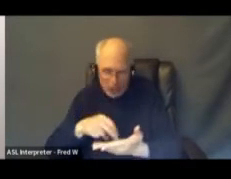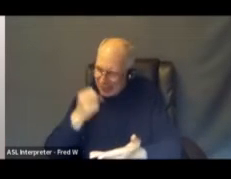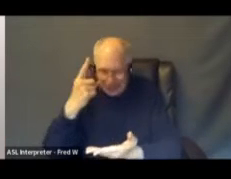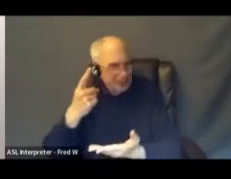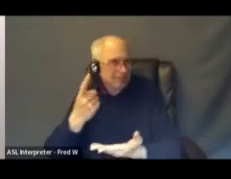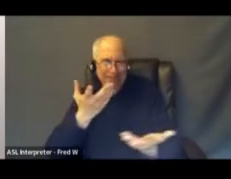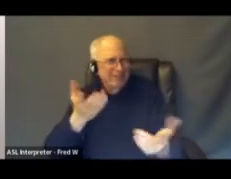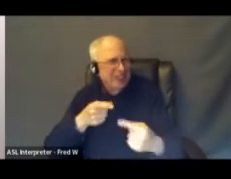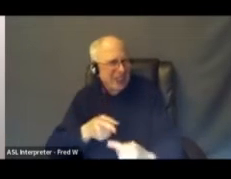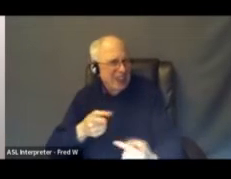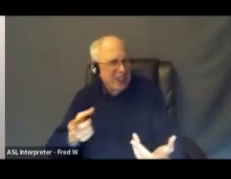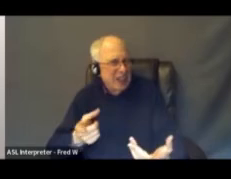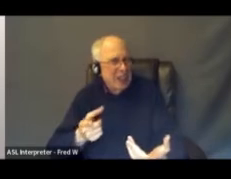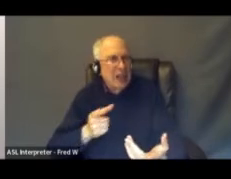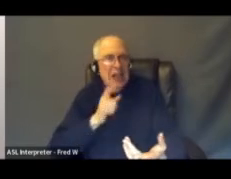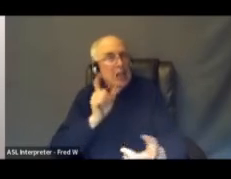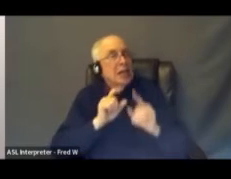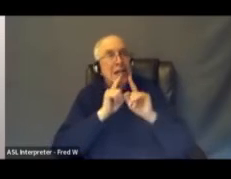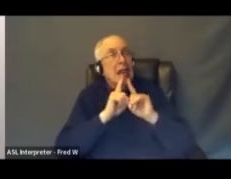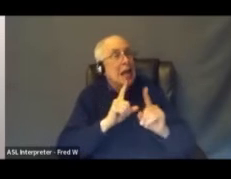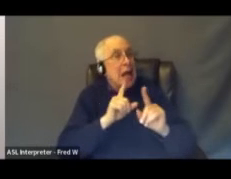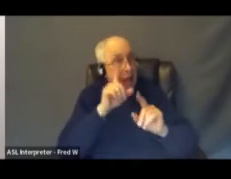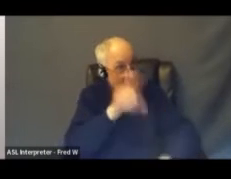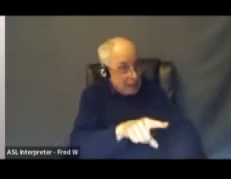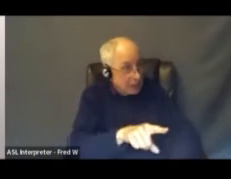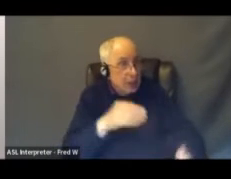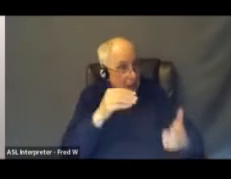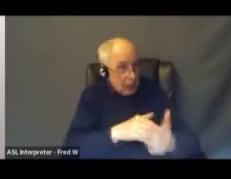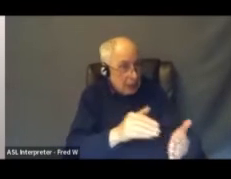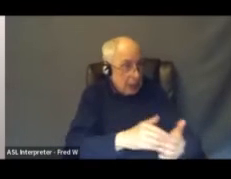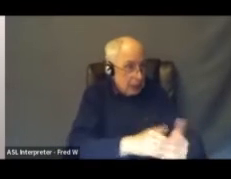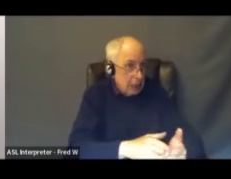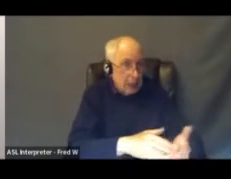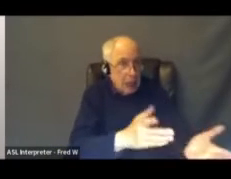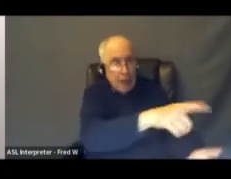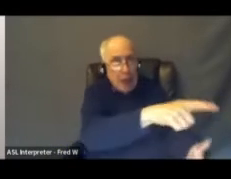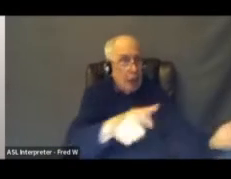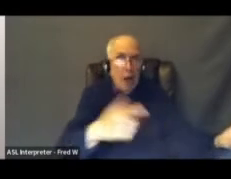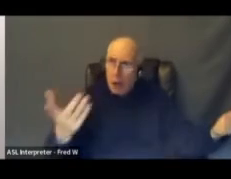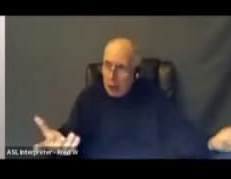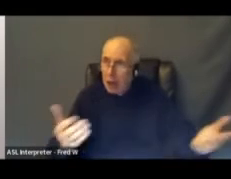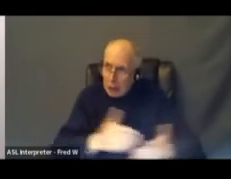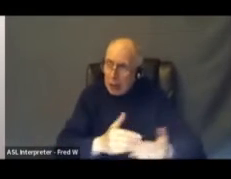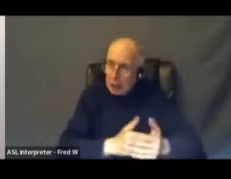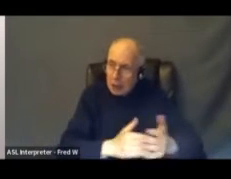Instead of asking them a question over and over, and continuing to exhaust them throughout a lengthy intake and screening process.